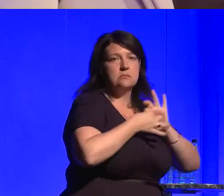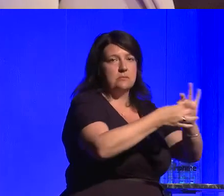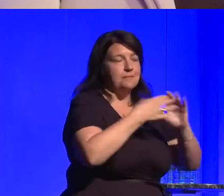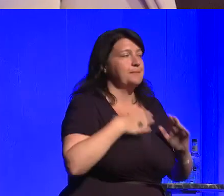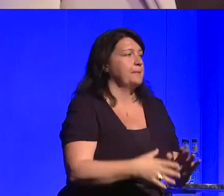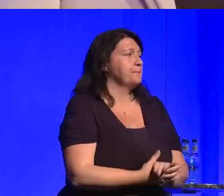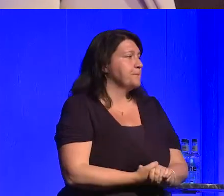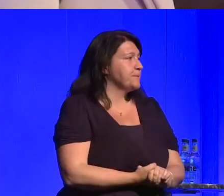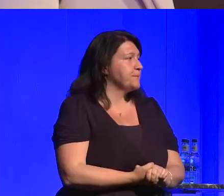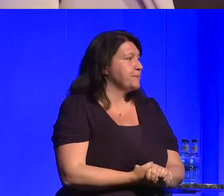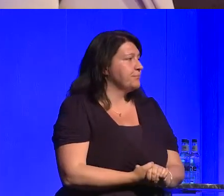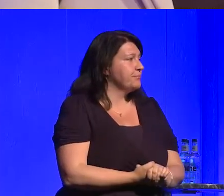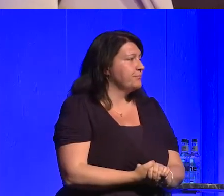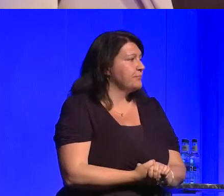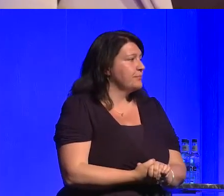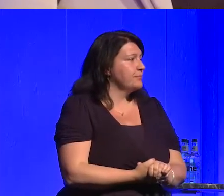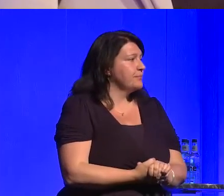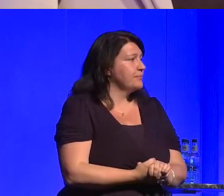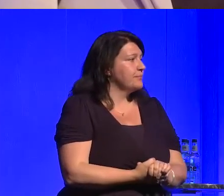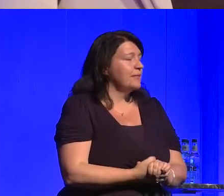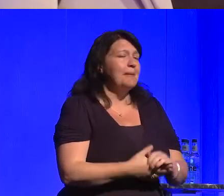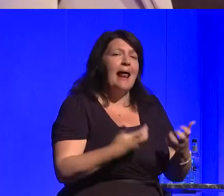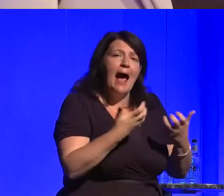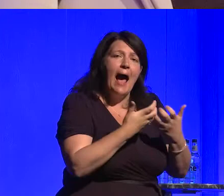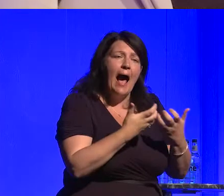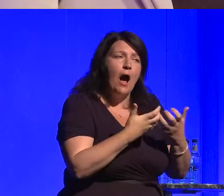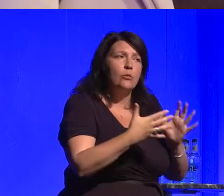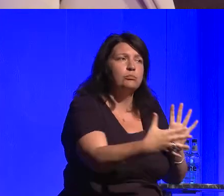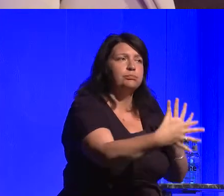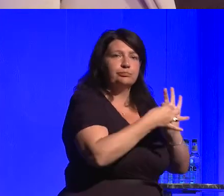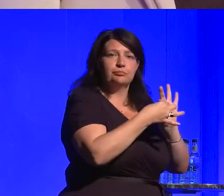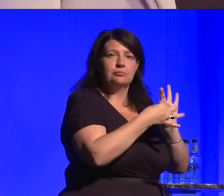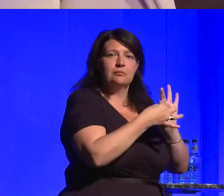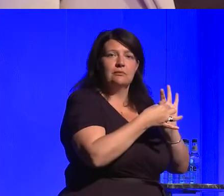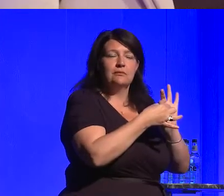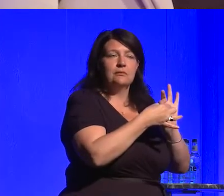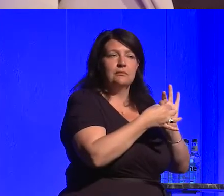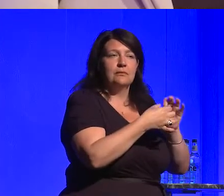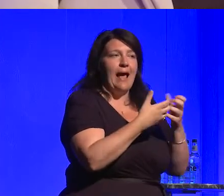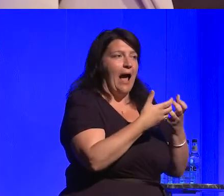We need to think about how you create that relationship. It is not something that just happens; it is something that we need to design.